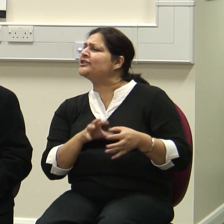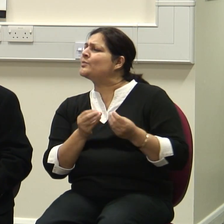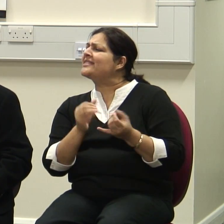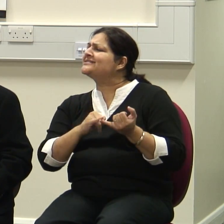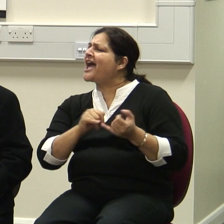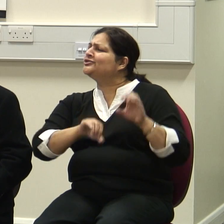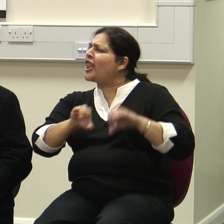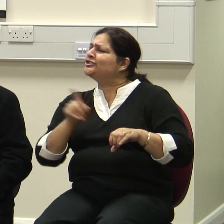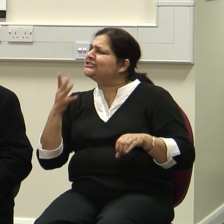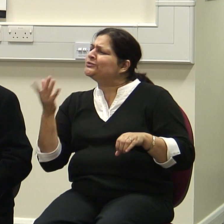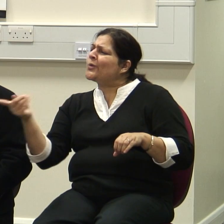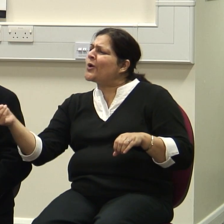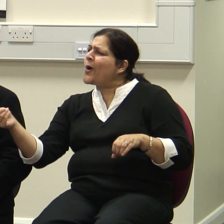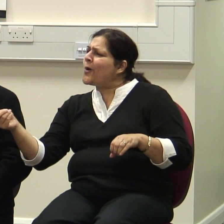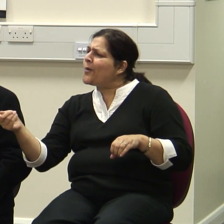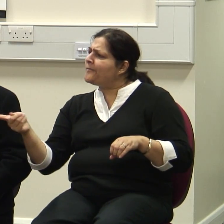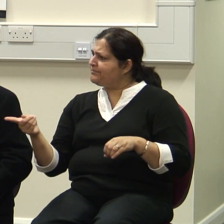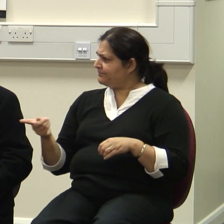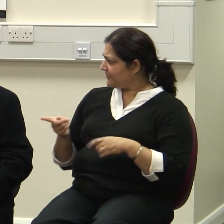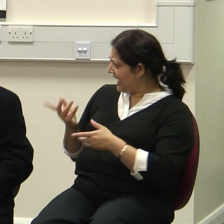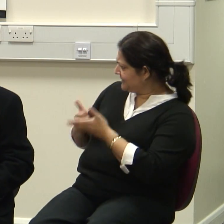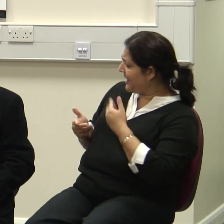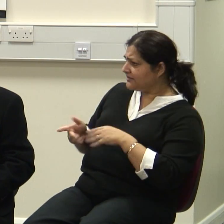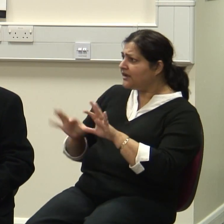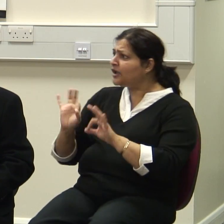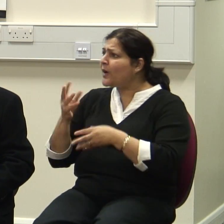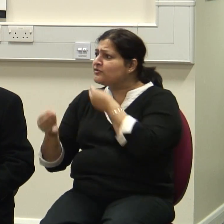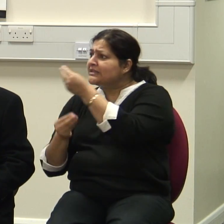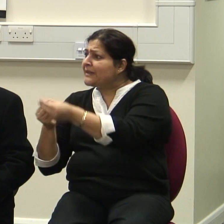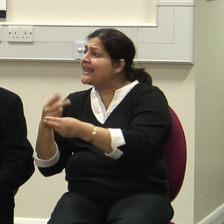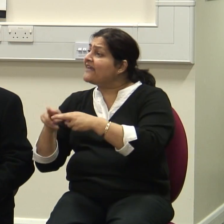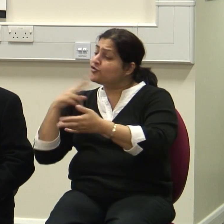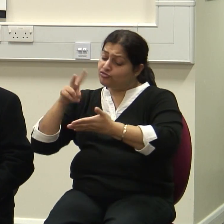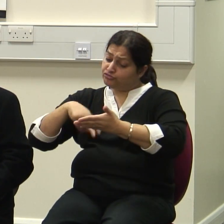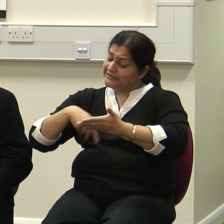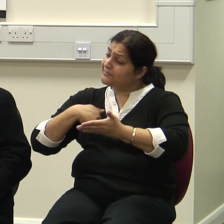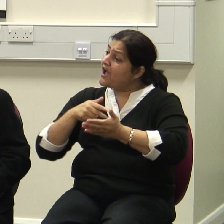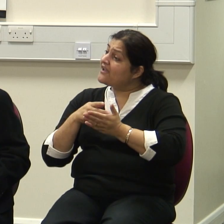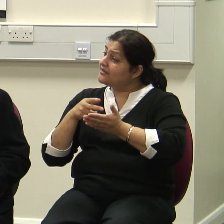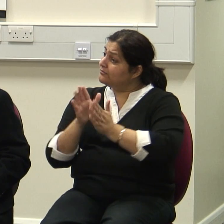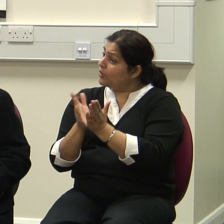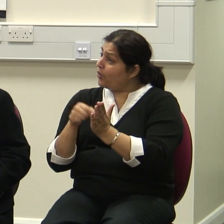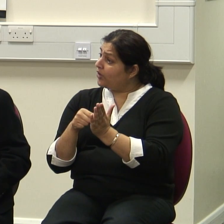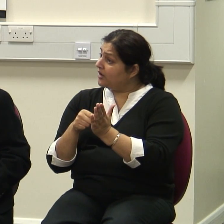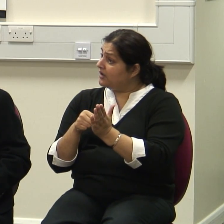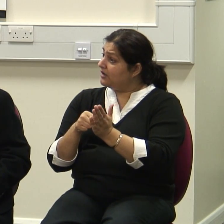No, there’s nothing to explain. If you read anything that you know, that I held these views twenty years before it scientology was interested in this.